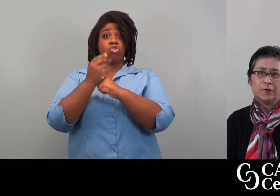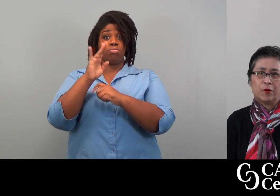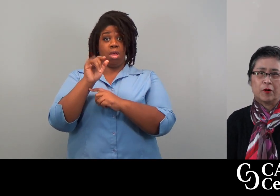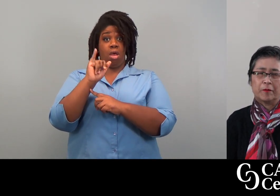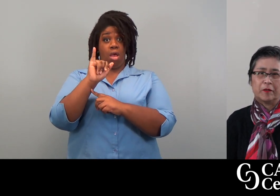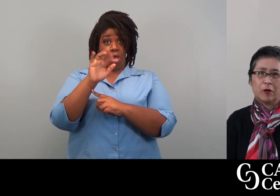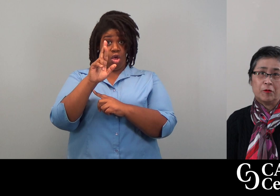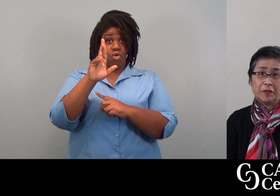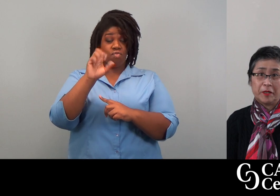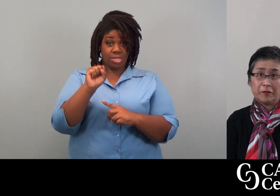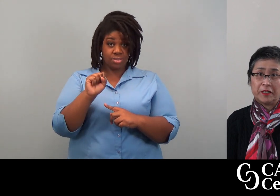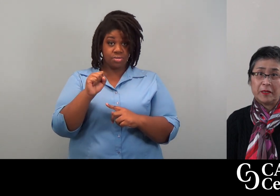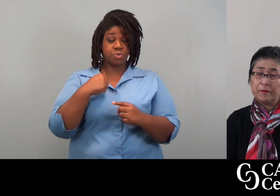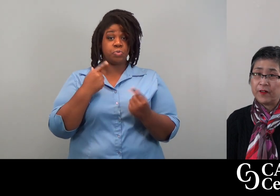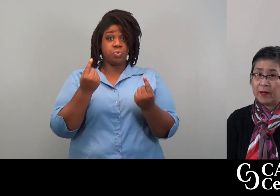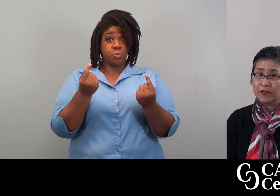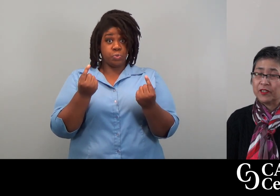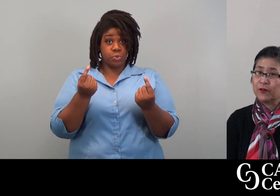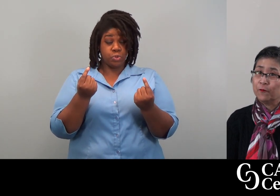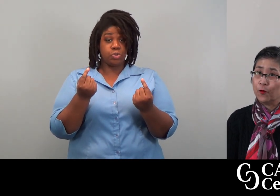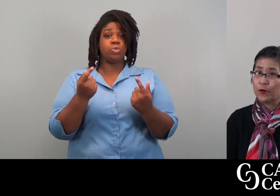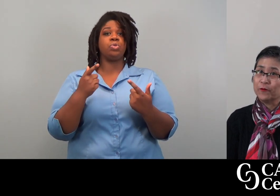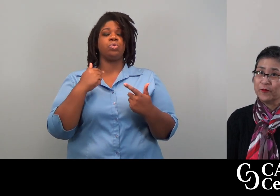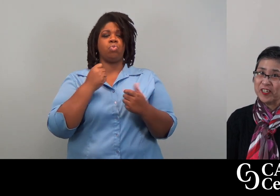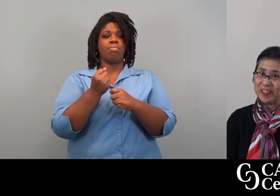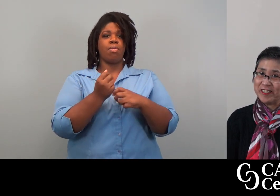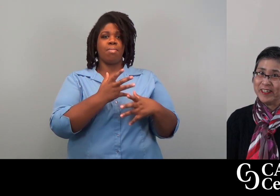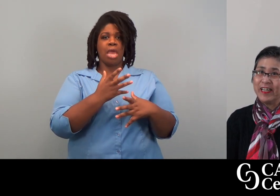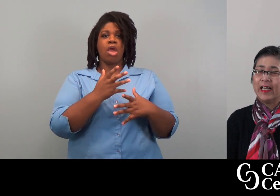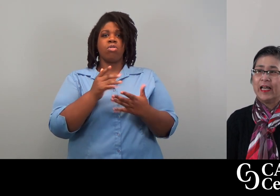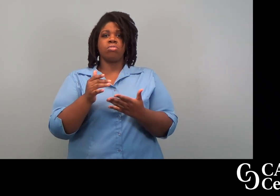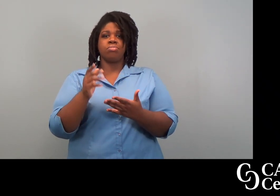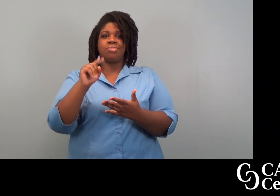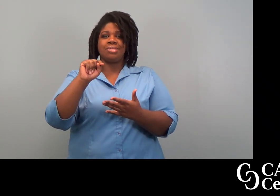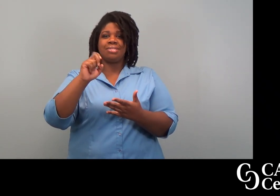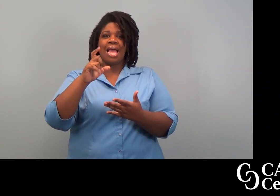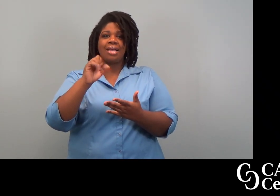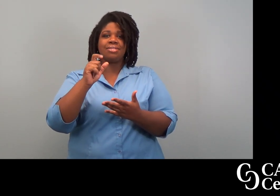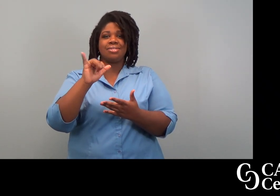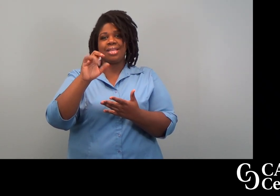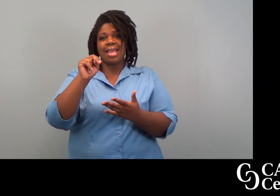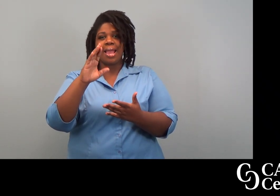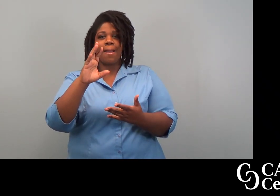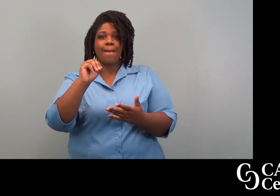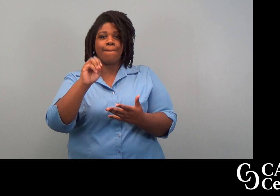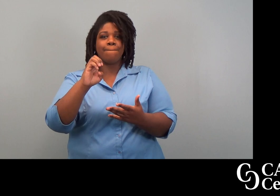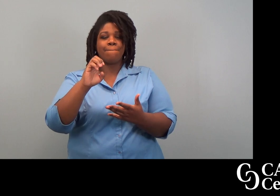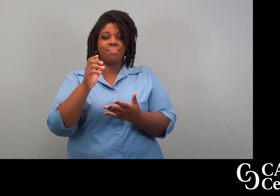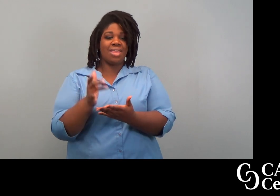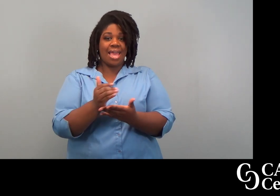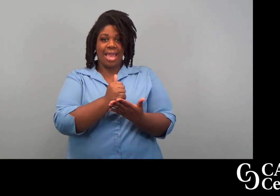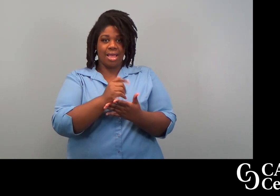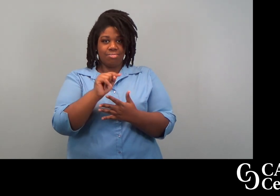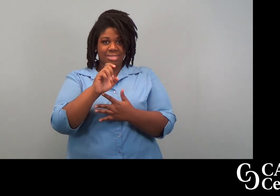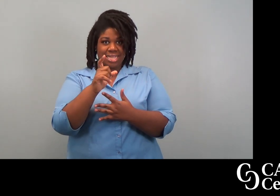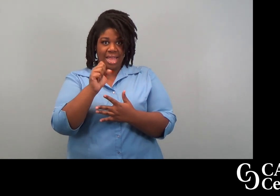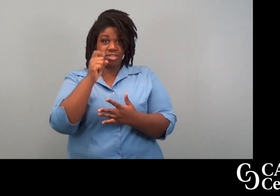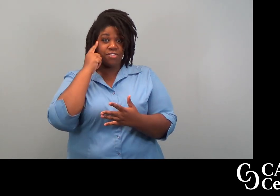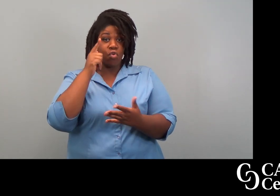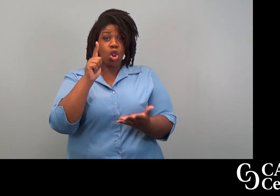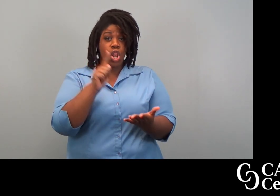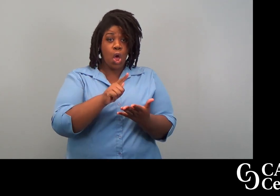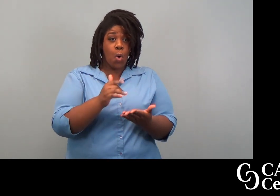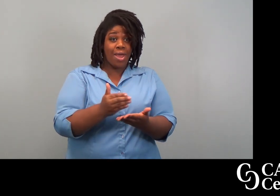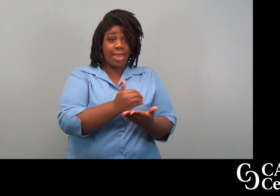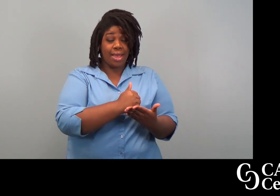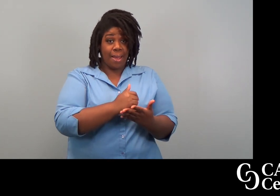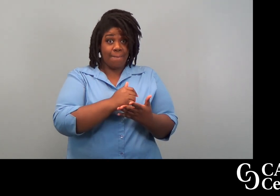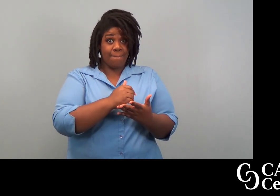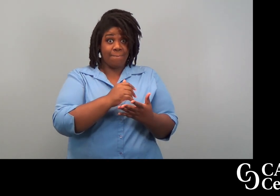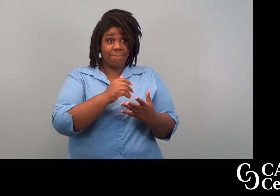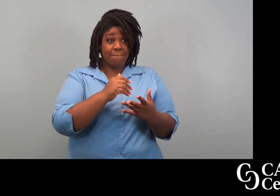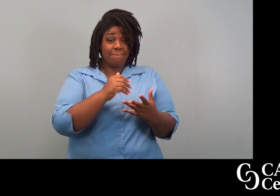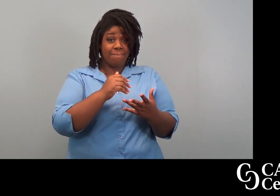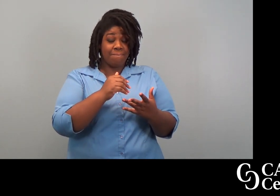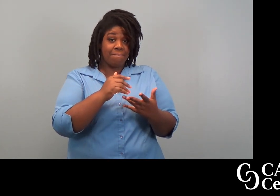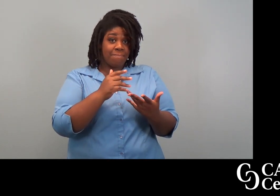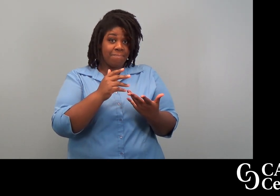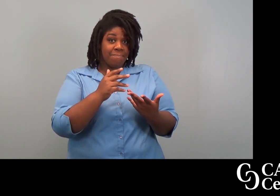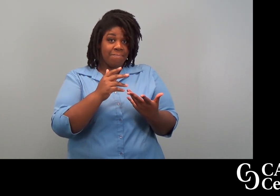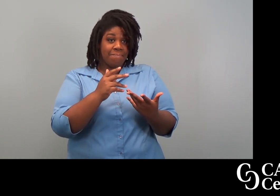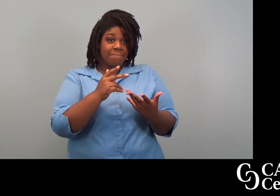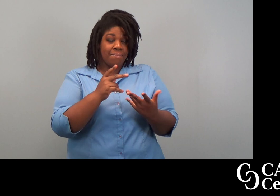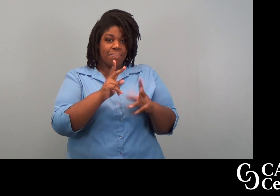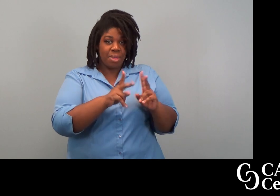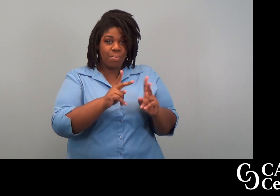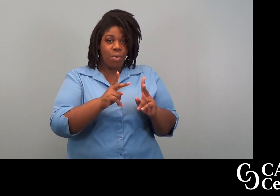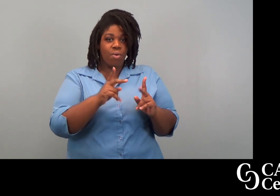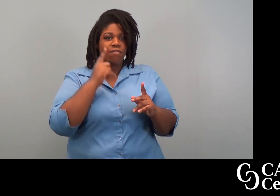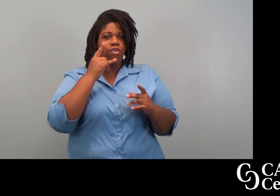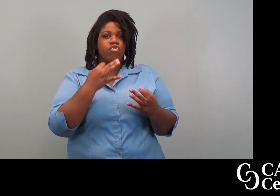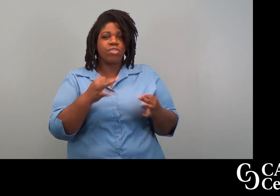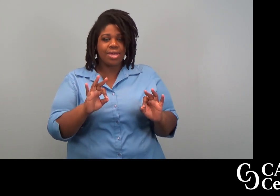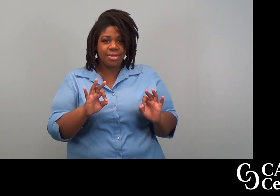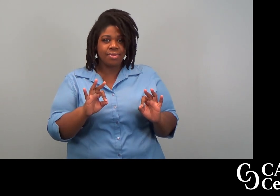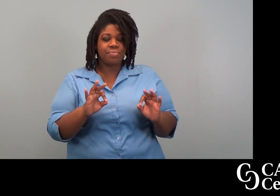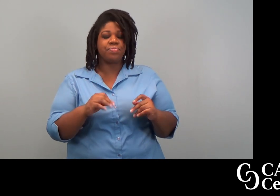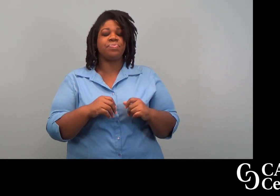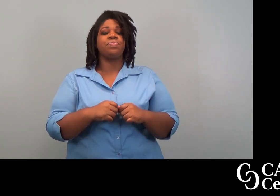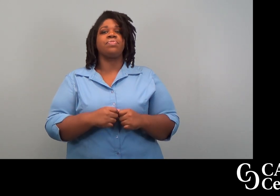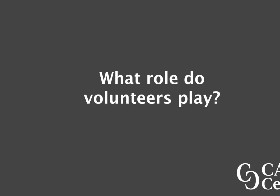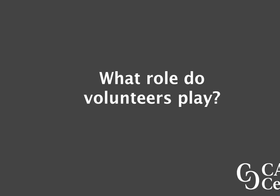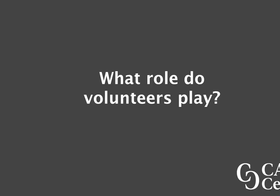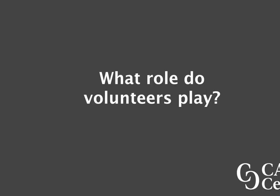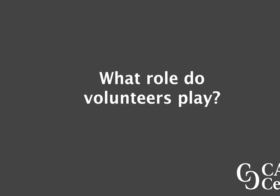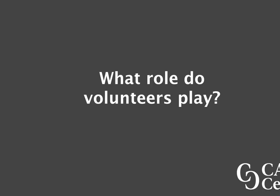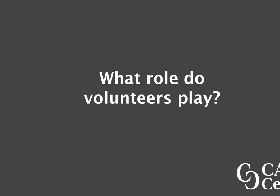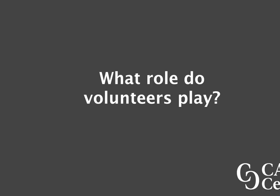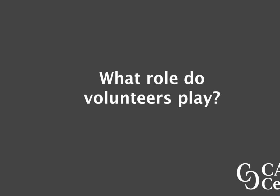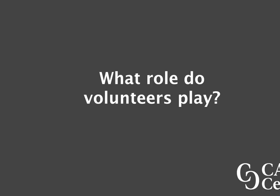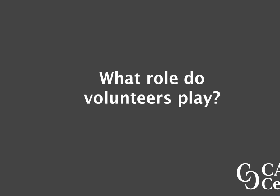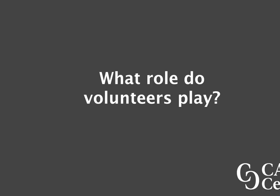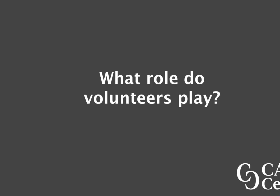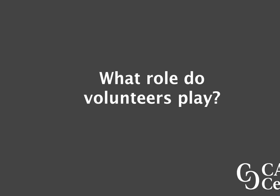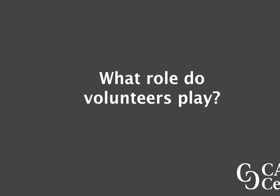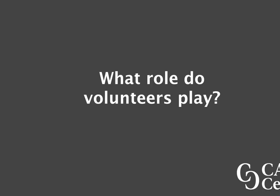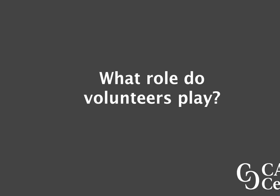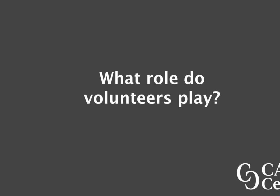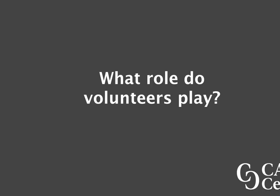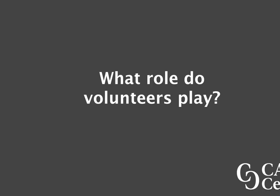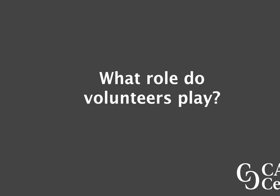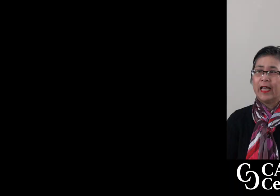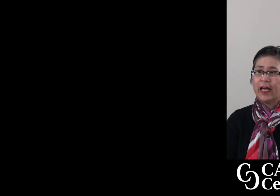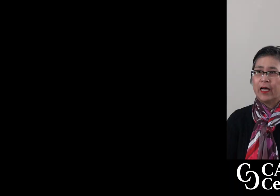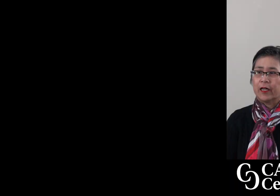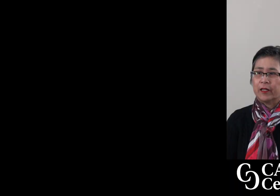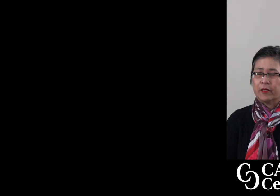for low and middle income families for free.